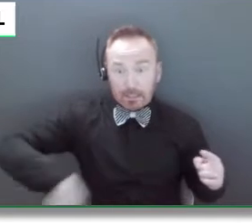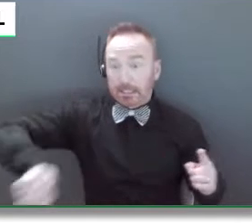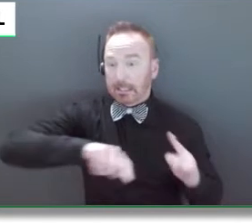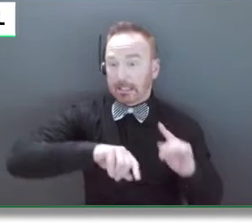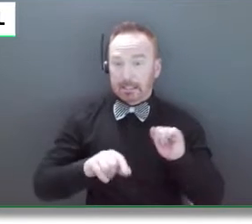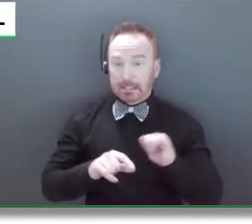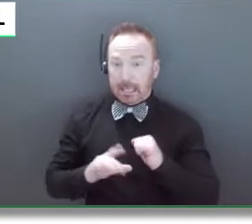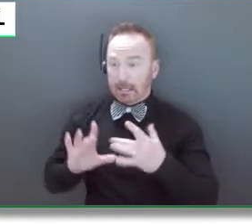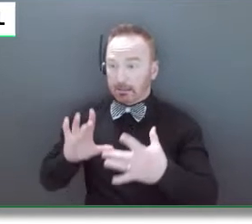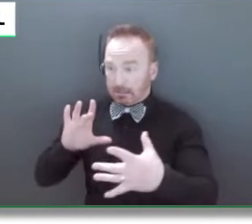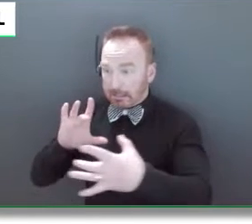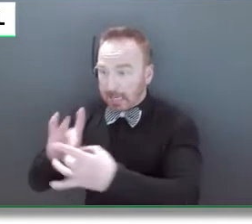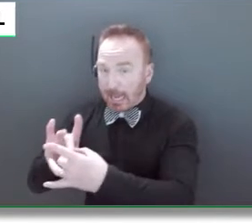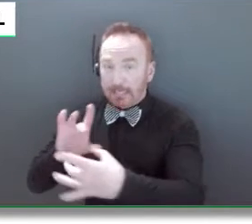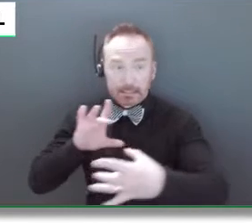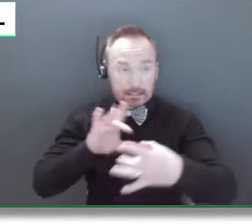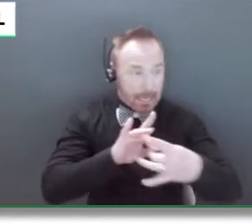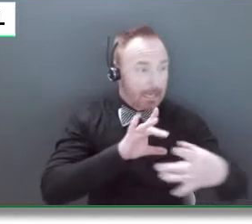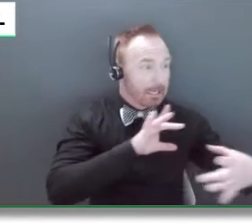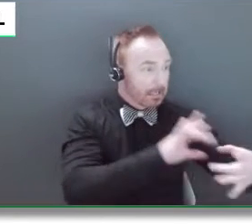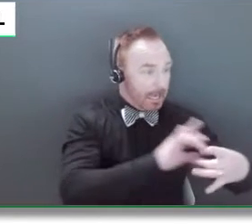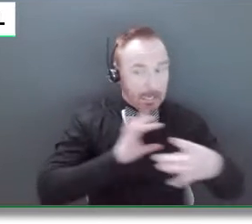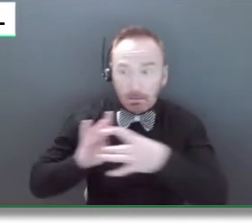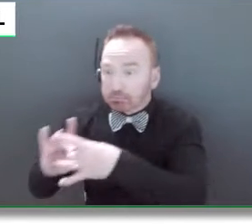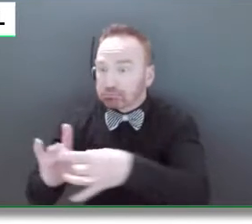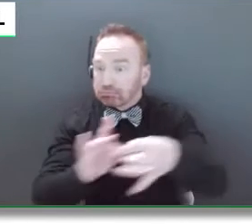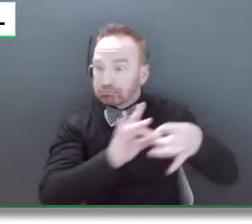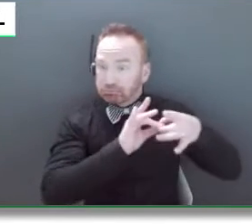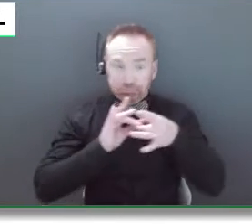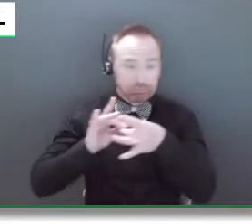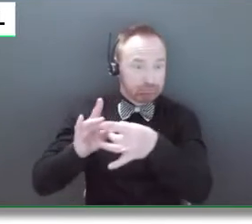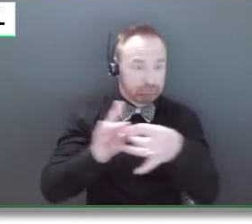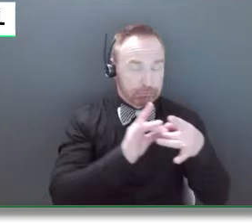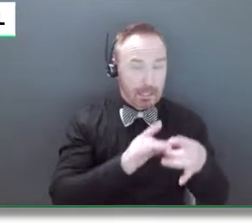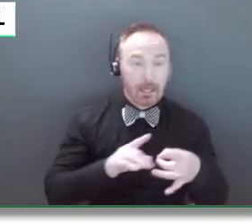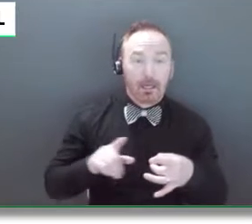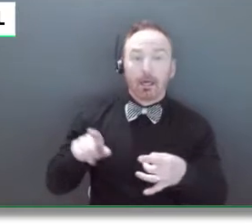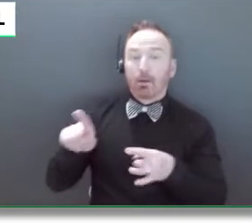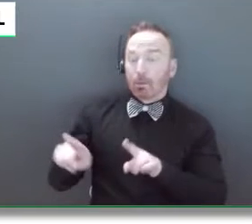you know use these places and most importantly safety is number one uh